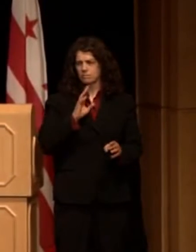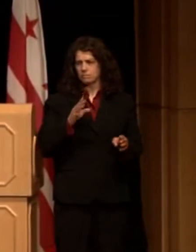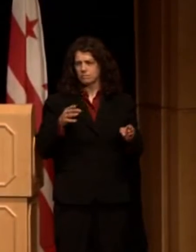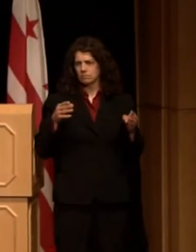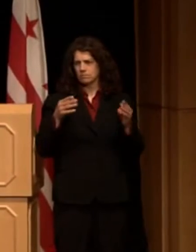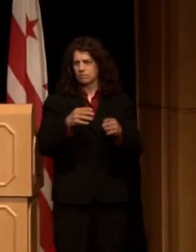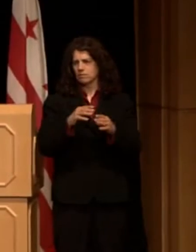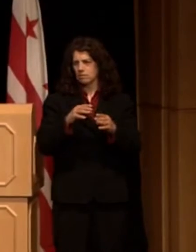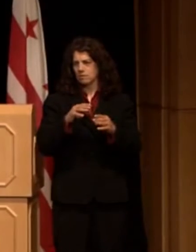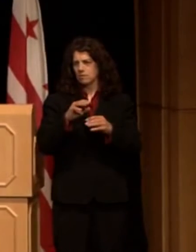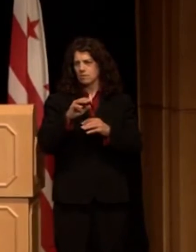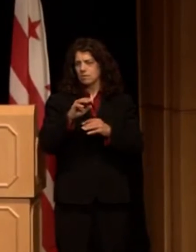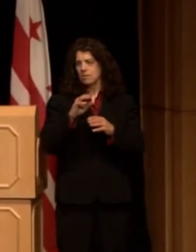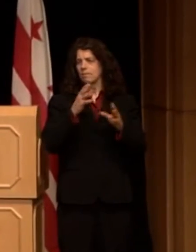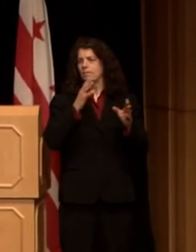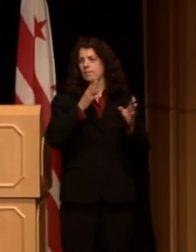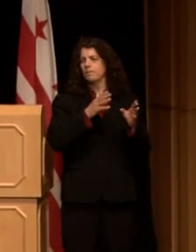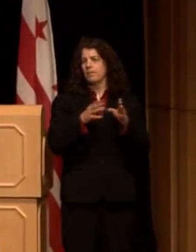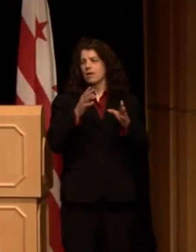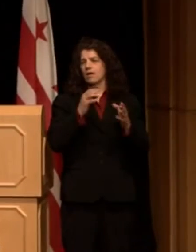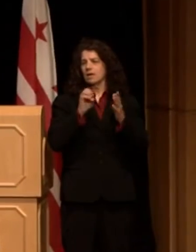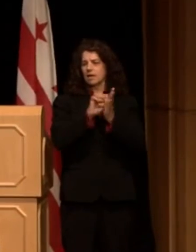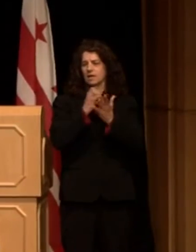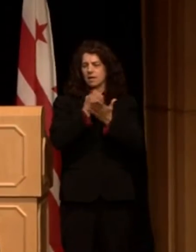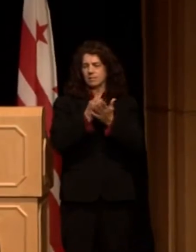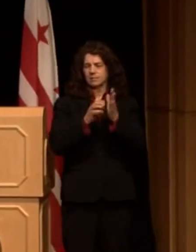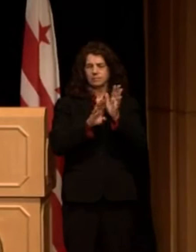ECONOMIC DEVELOPMENT. AS THE MAYOR MENTIONED PART OF